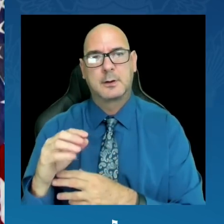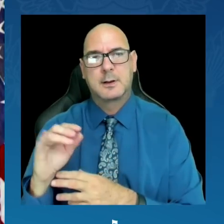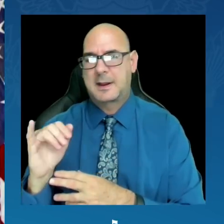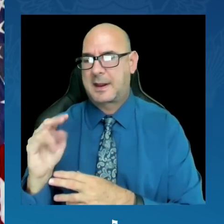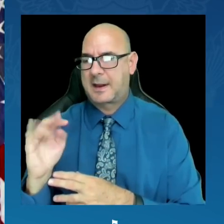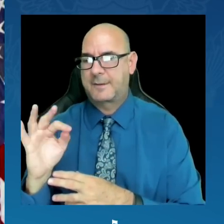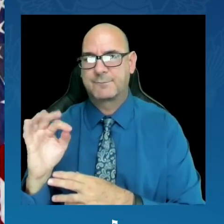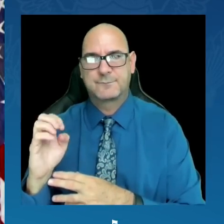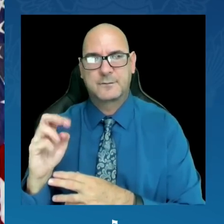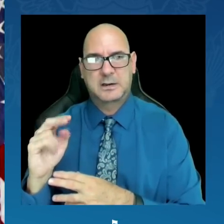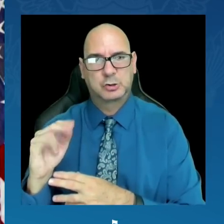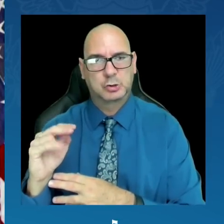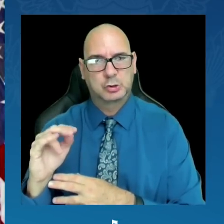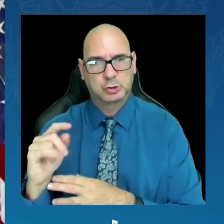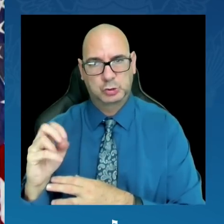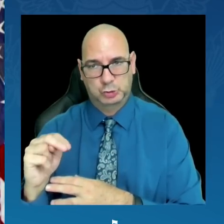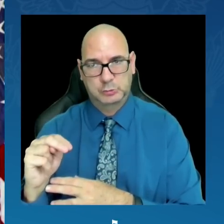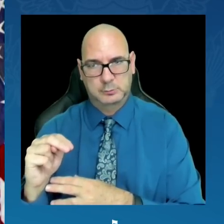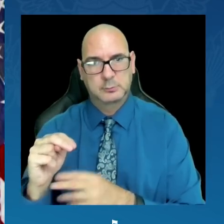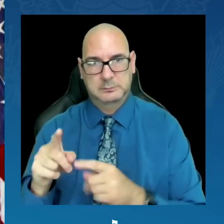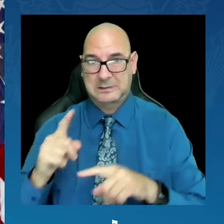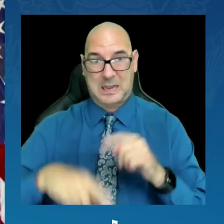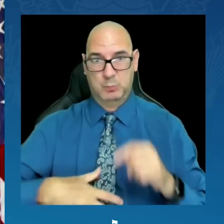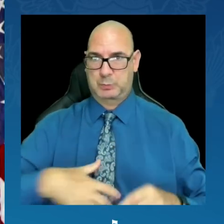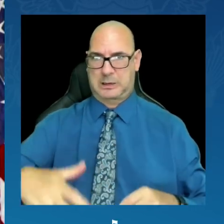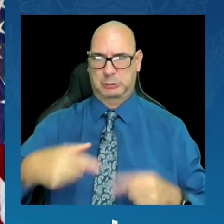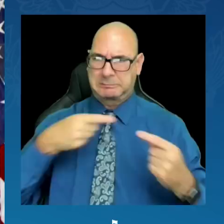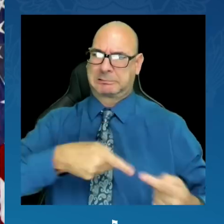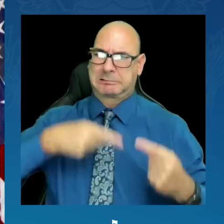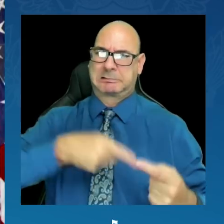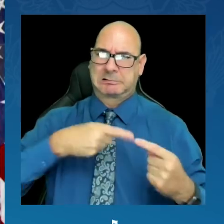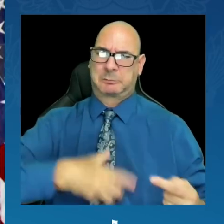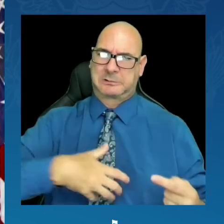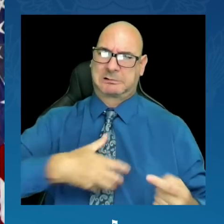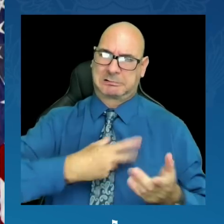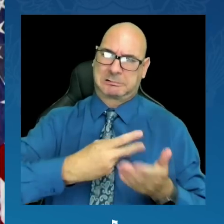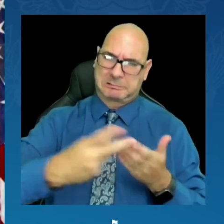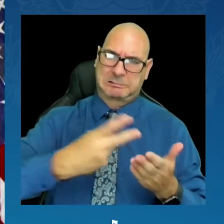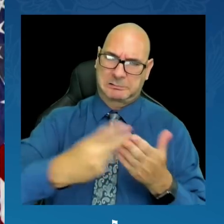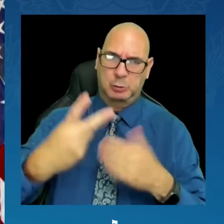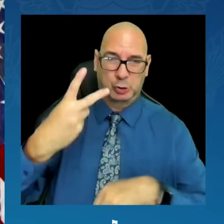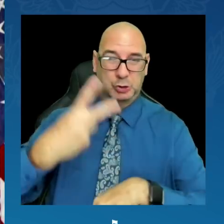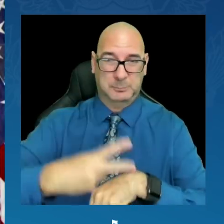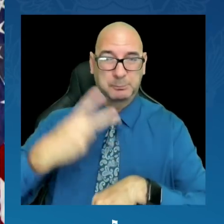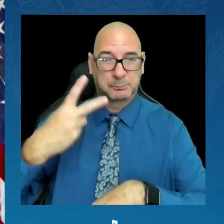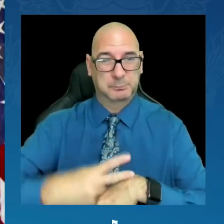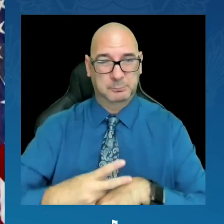She tried twice and it didn't work, and we were just not ready to give up. I see some heads nodding in the audience.